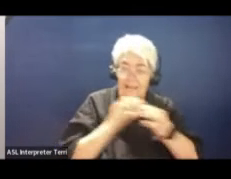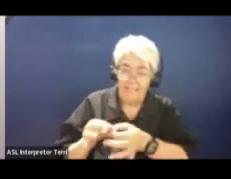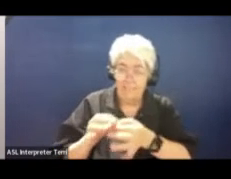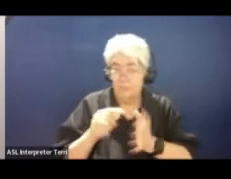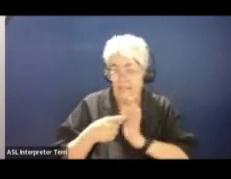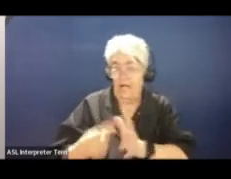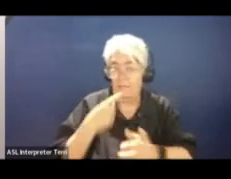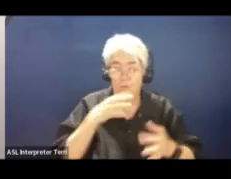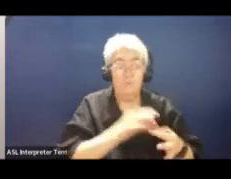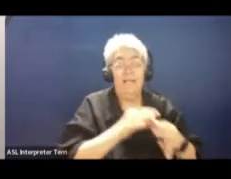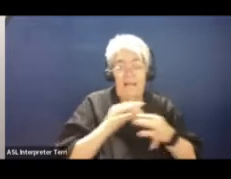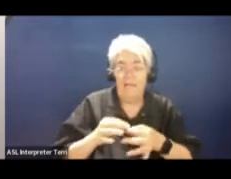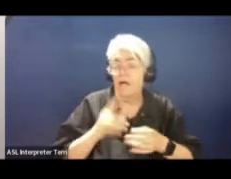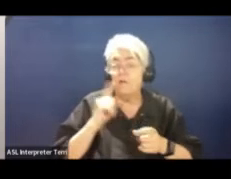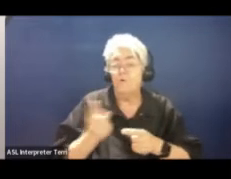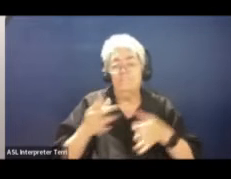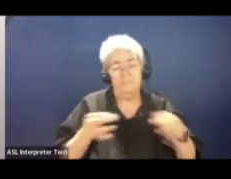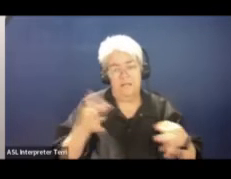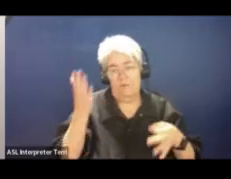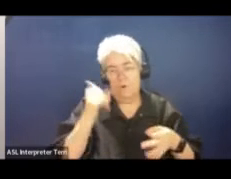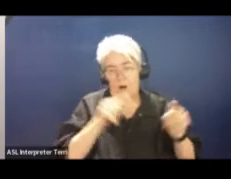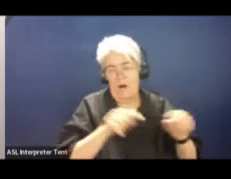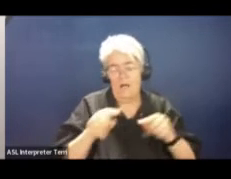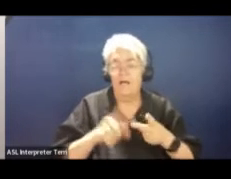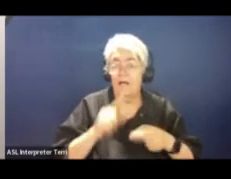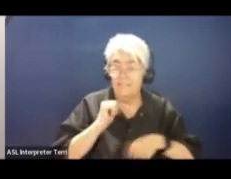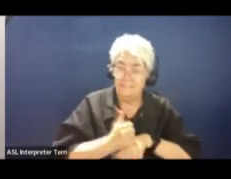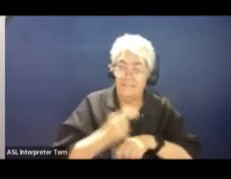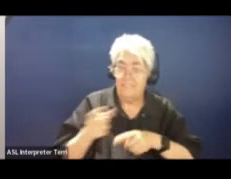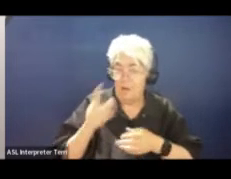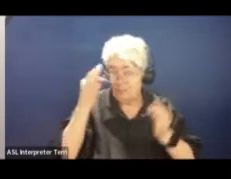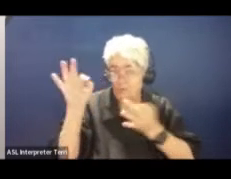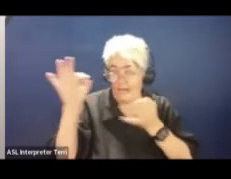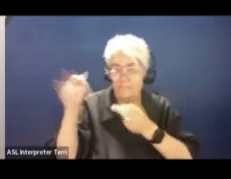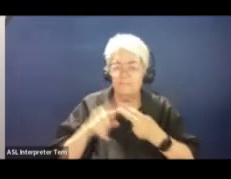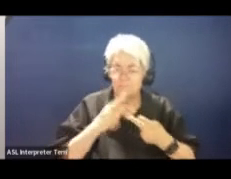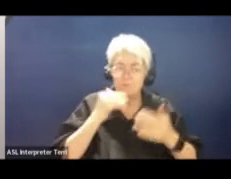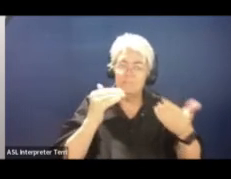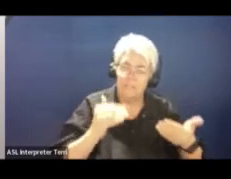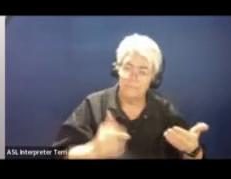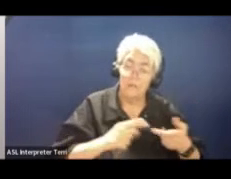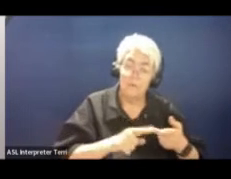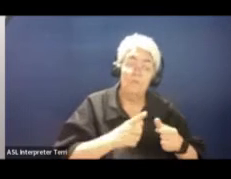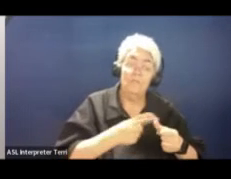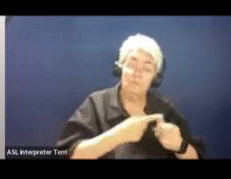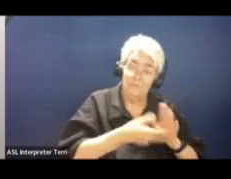get easily distracted, setting up an agenda and saying, okay, at first, we went over this. Now we're gonna go over this